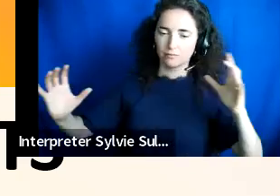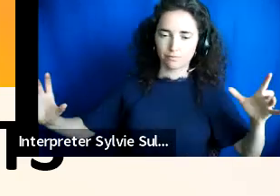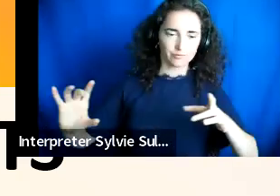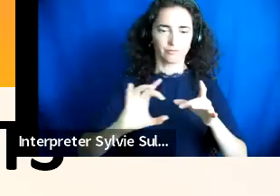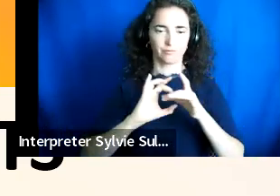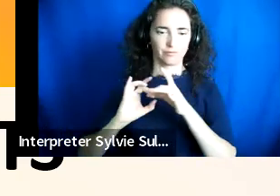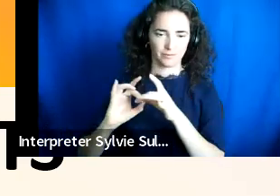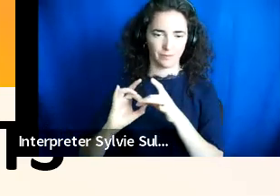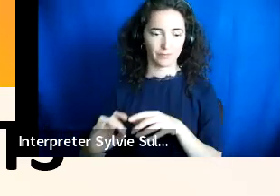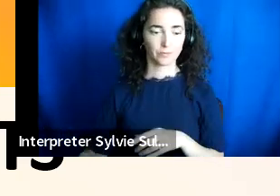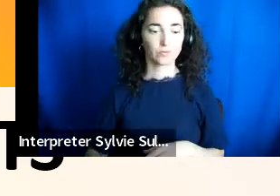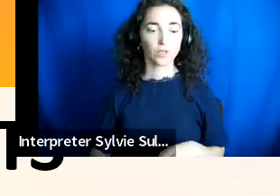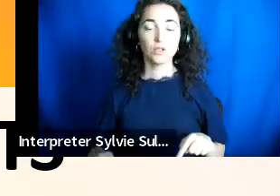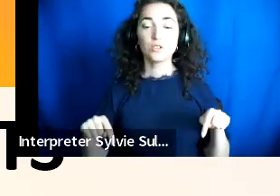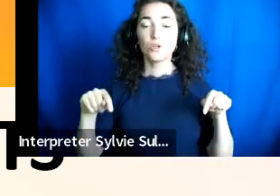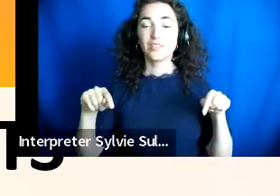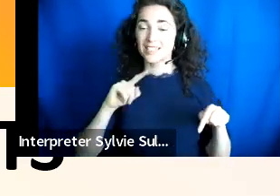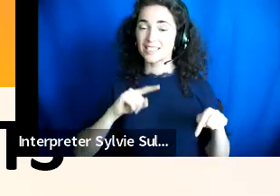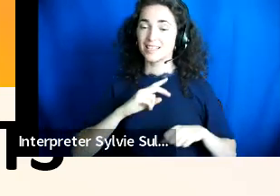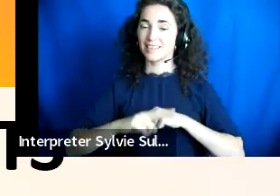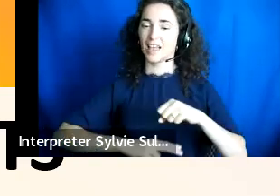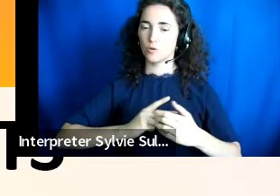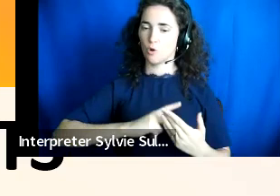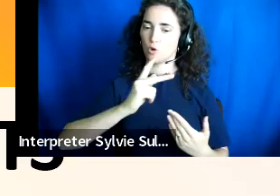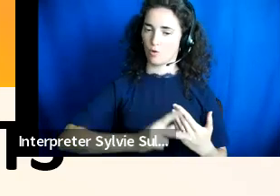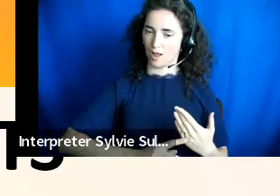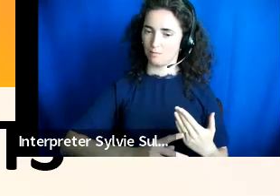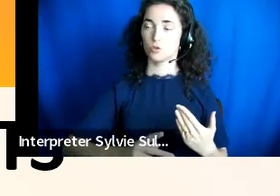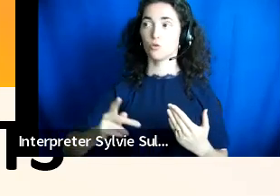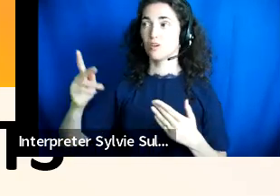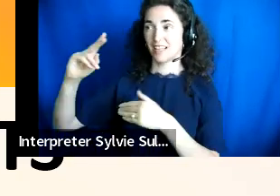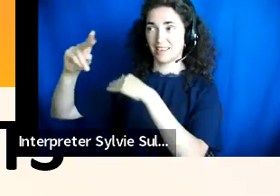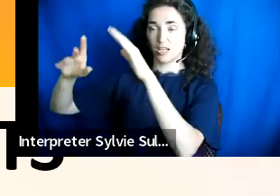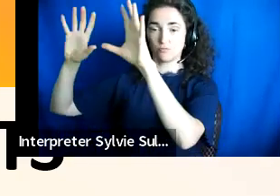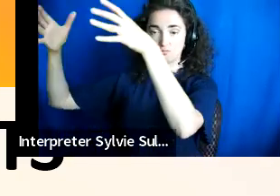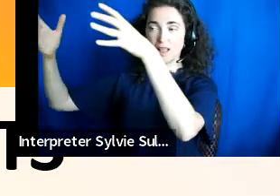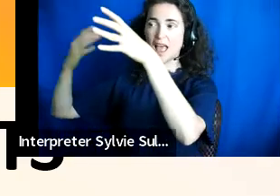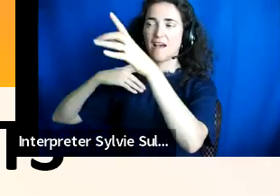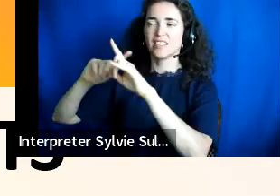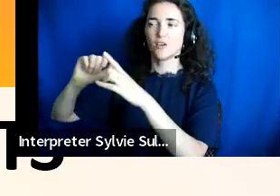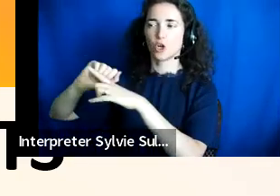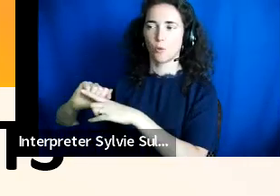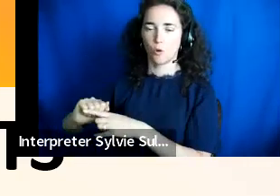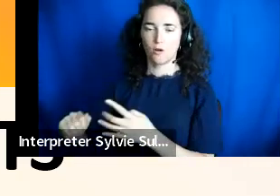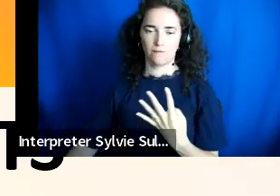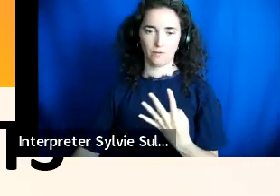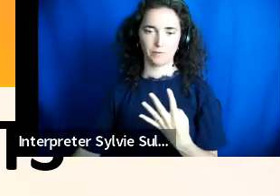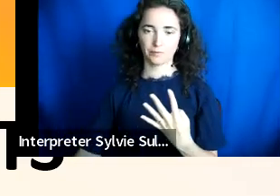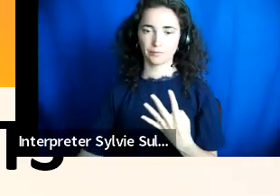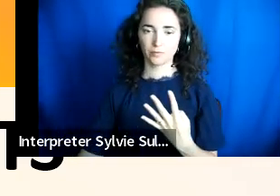So we have these training components at the national level that have there's 5 main categories from principles of leadership.